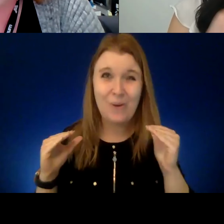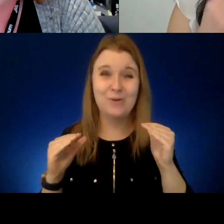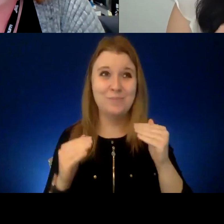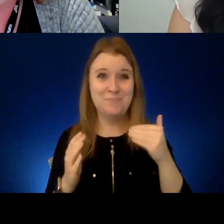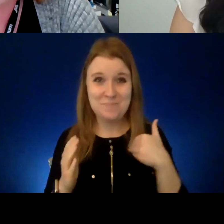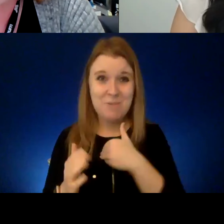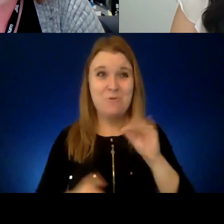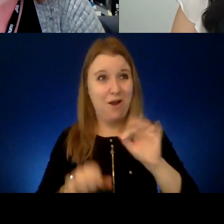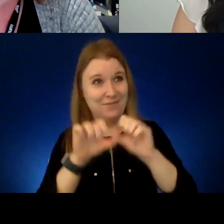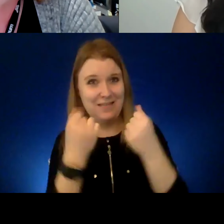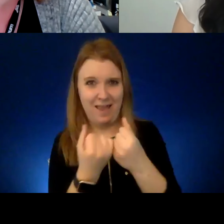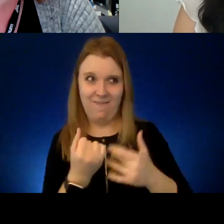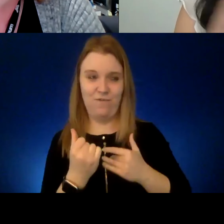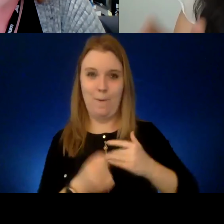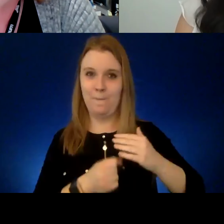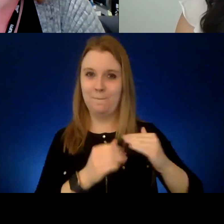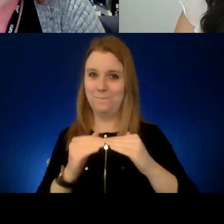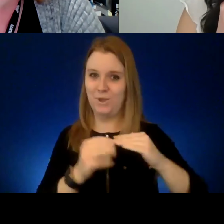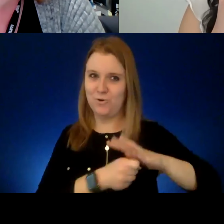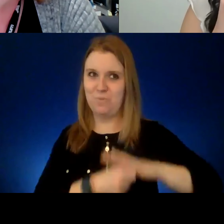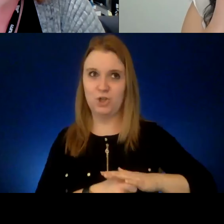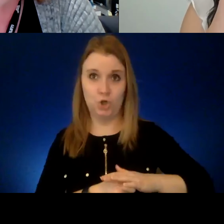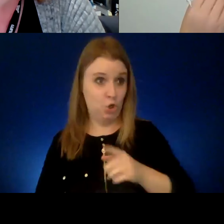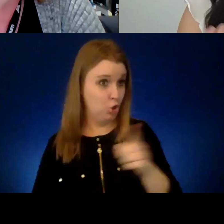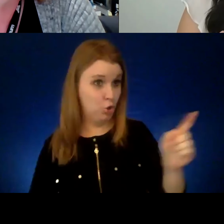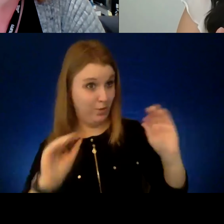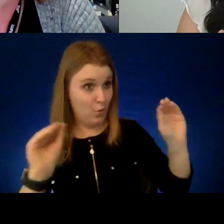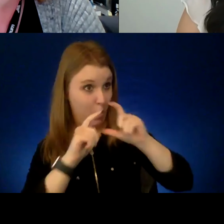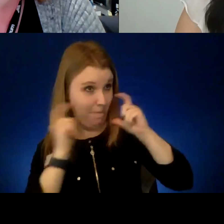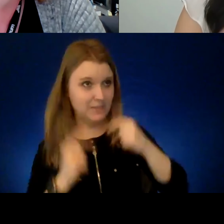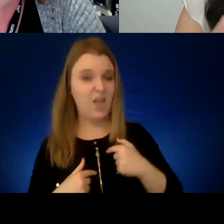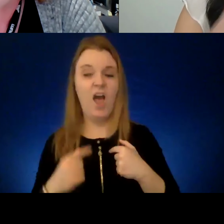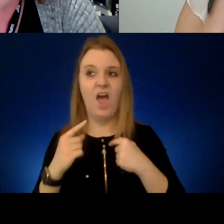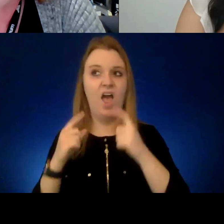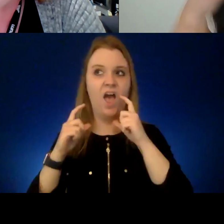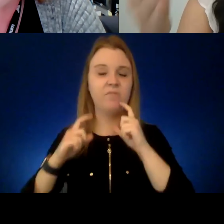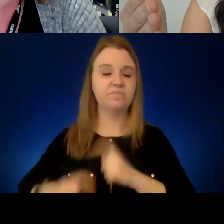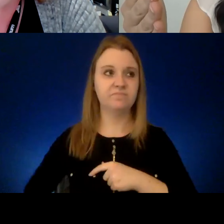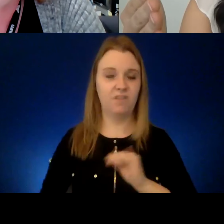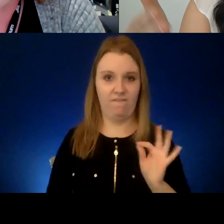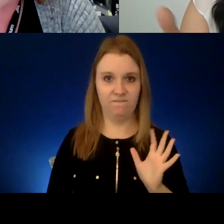and they feel peer pressured because no one else is wearing a mask so they don't put it on. But if at least the staff is on,